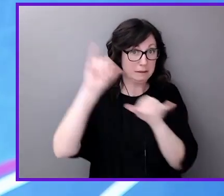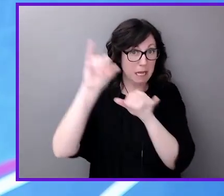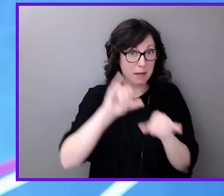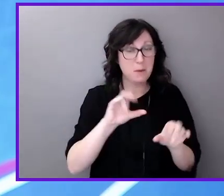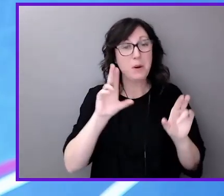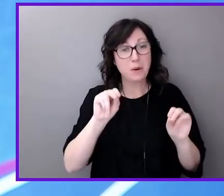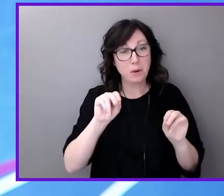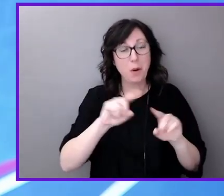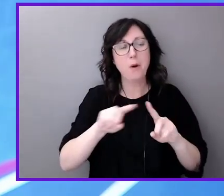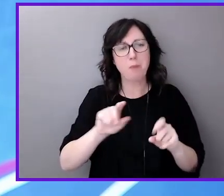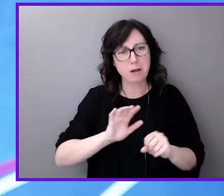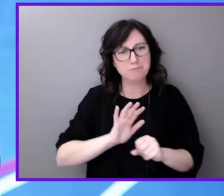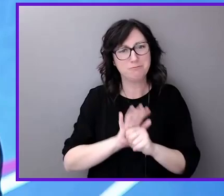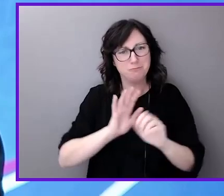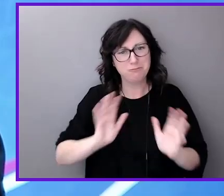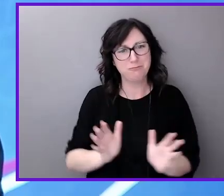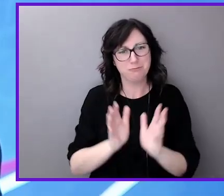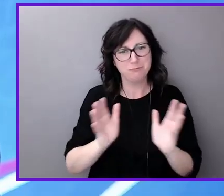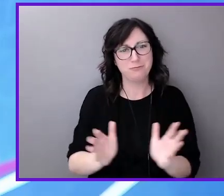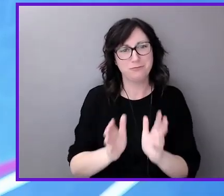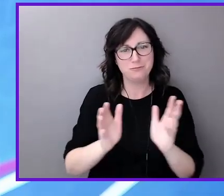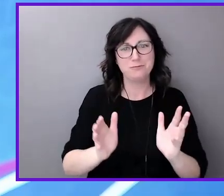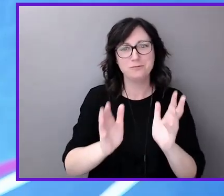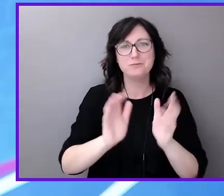I am sure that the extraordinary team